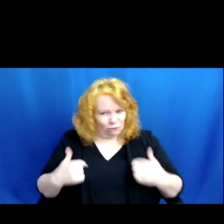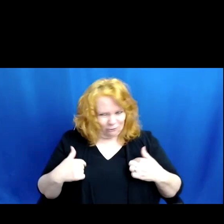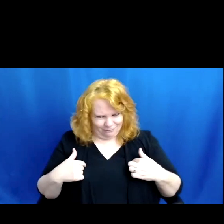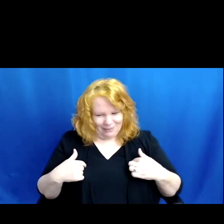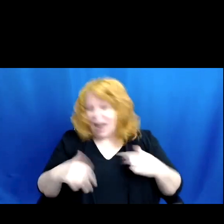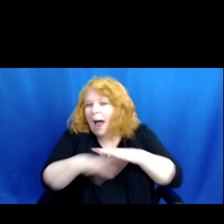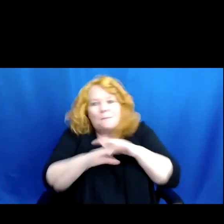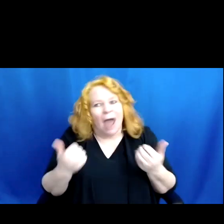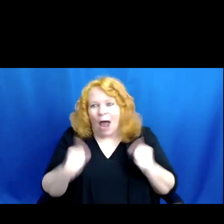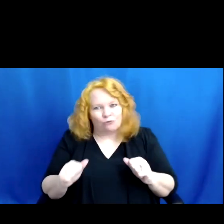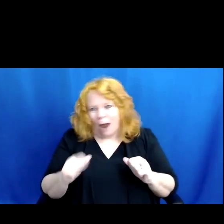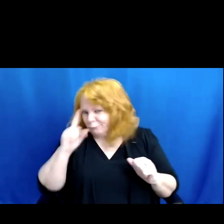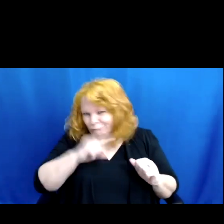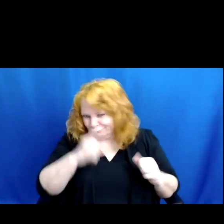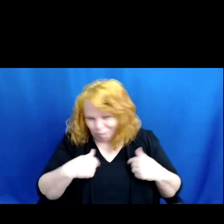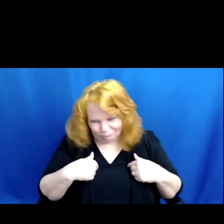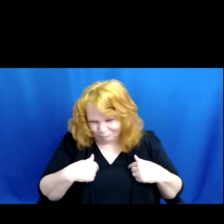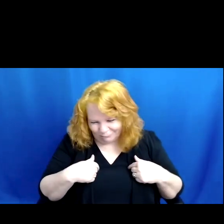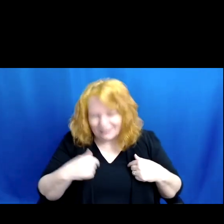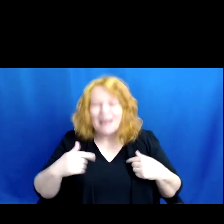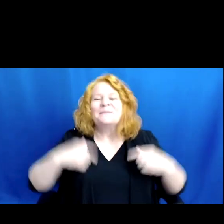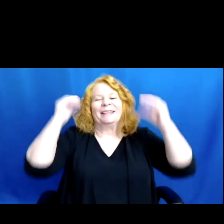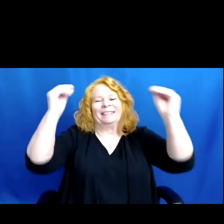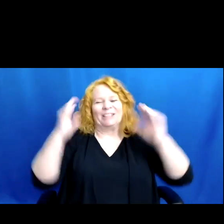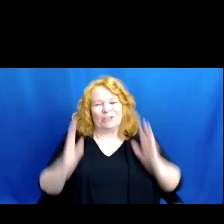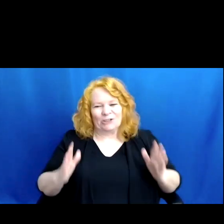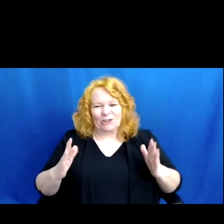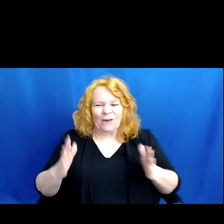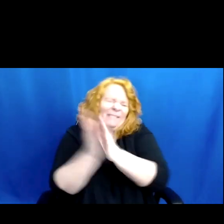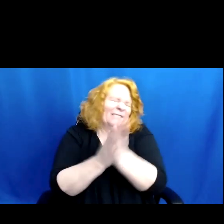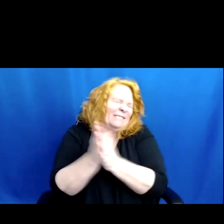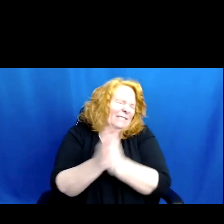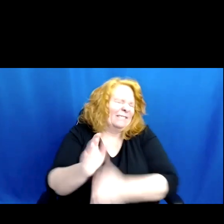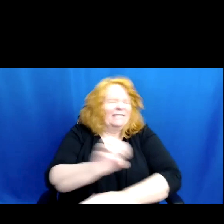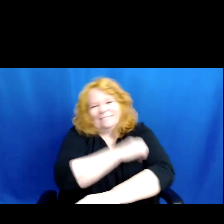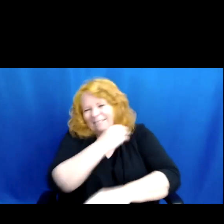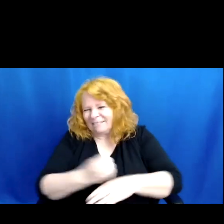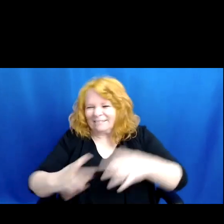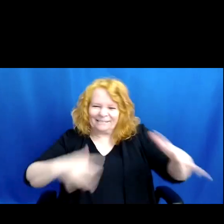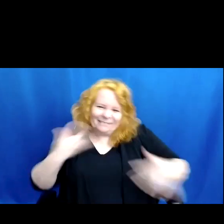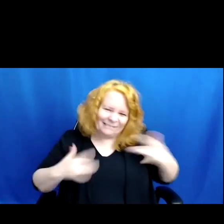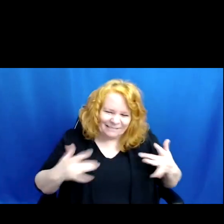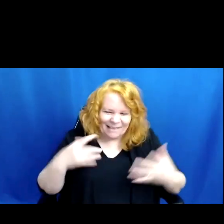I am a teacher who is very enthusiastic and I have a lot of energy and excitement within me.